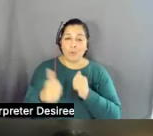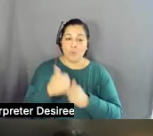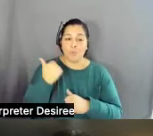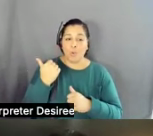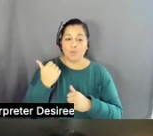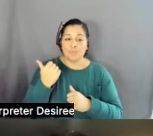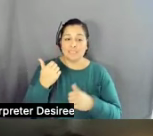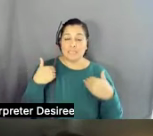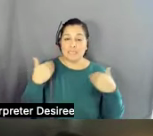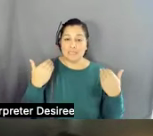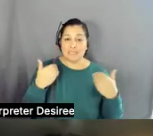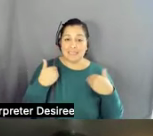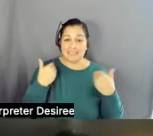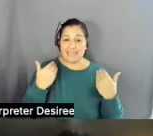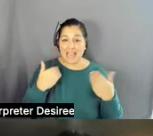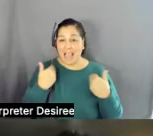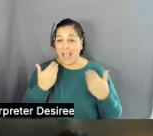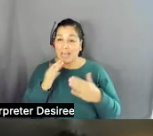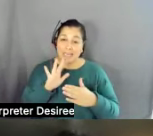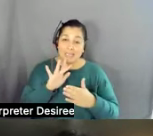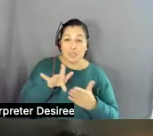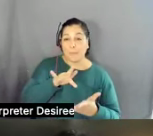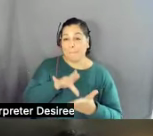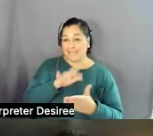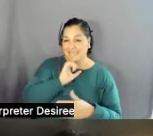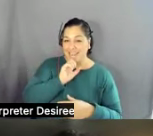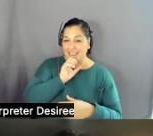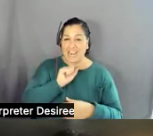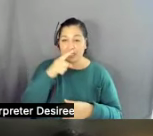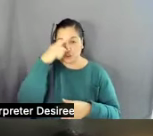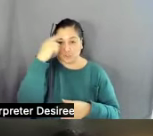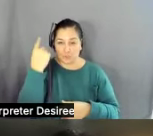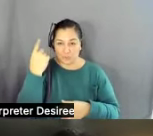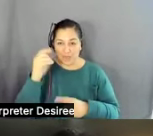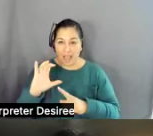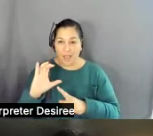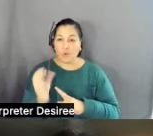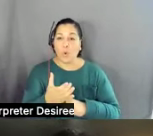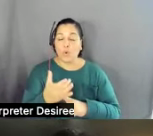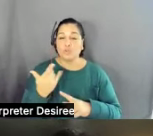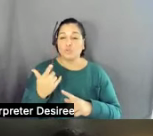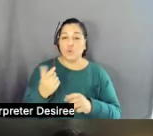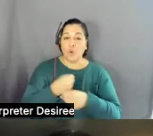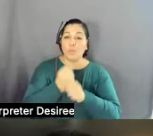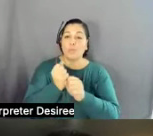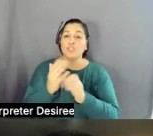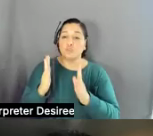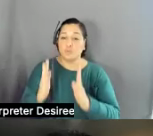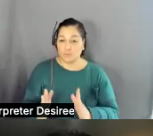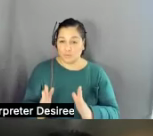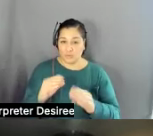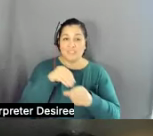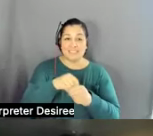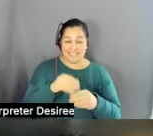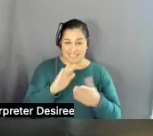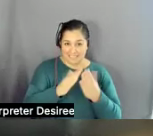young and mid age, black cultural producers in the city. And we've been working together.